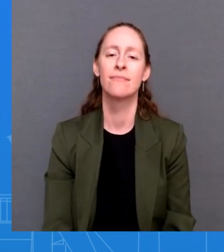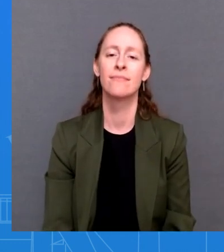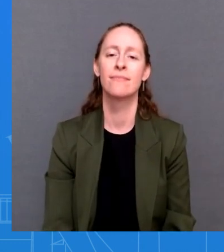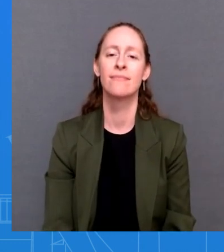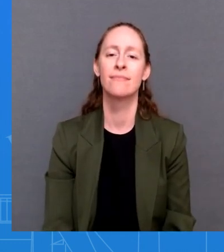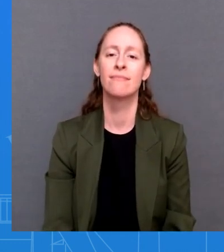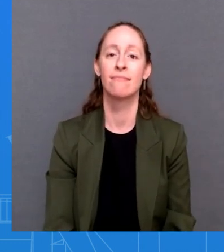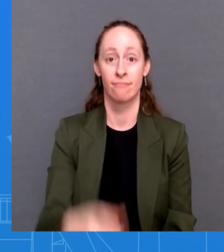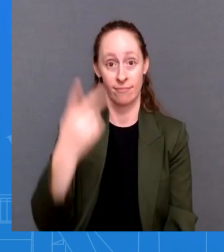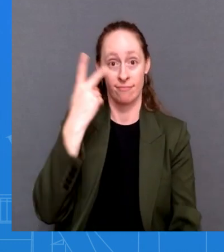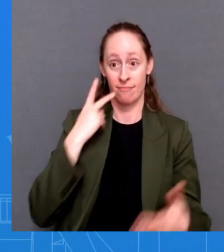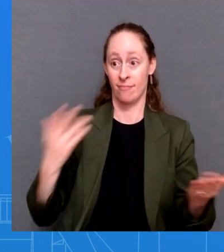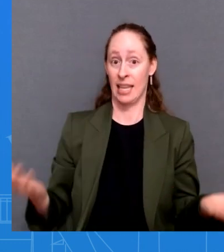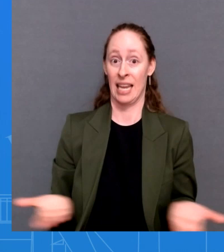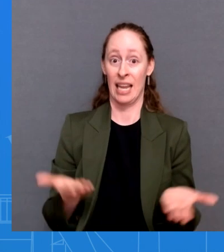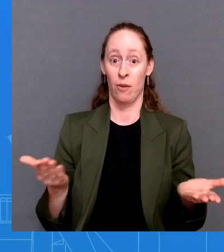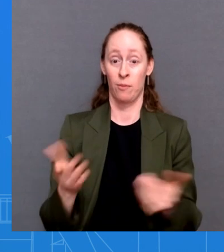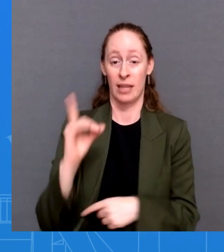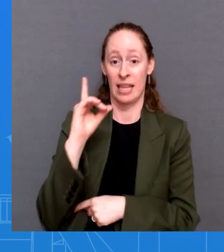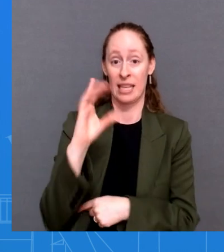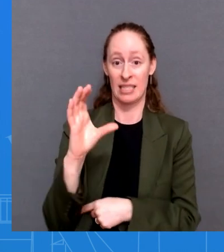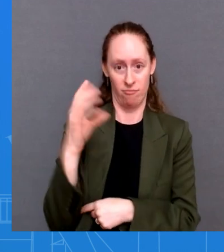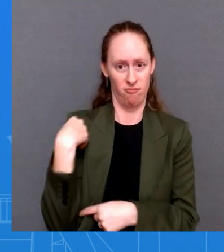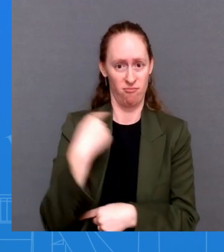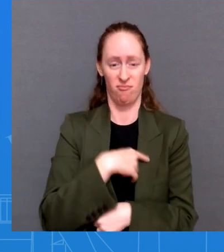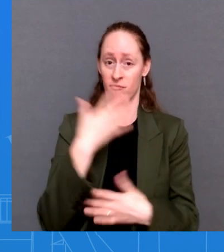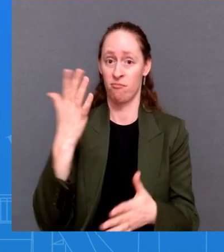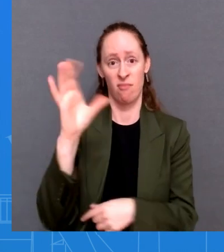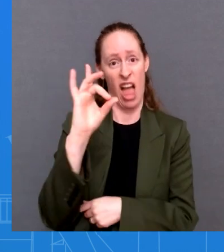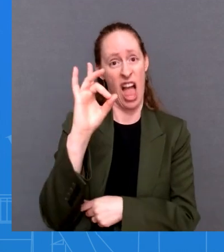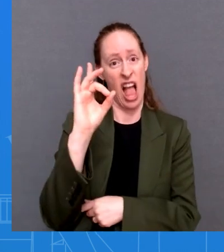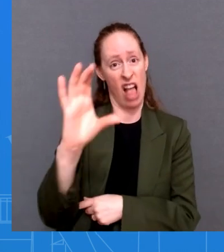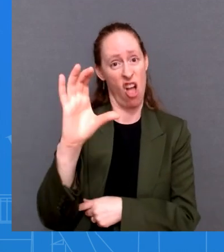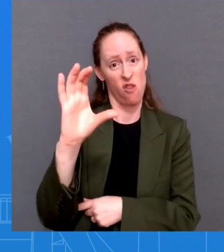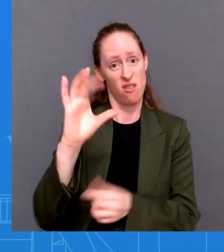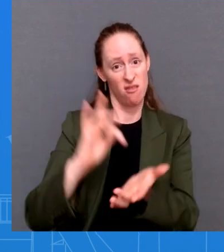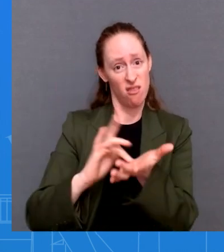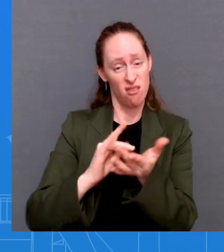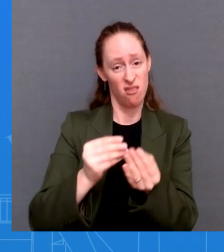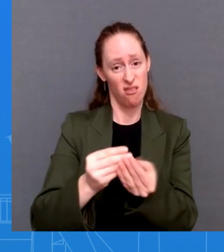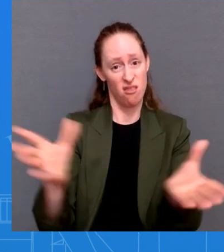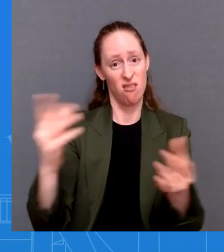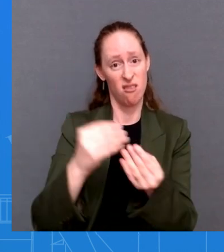using the intradermal method and getting between 4.5 and five doses on average per vial.